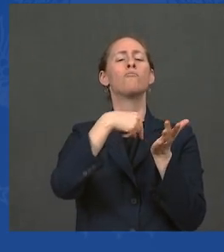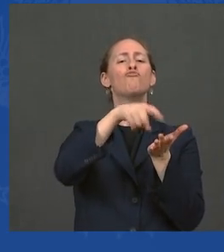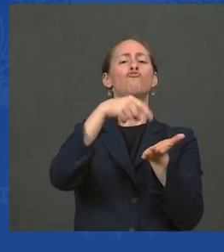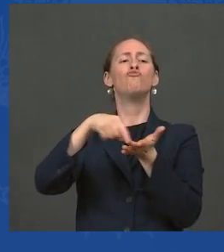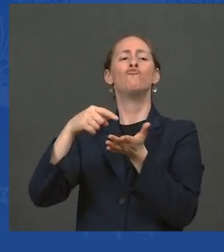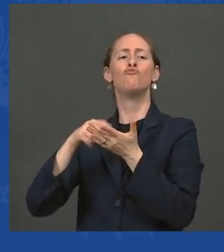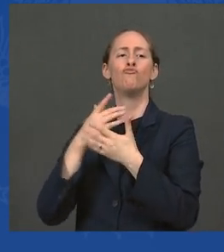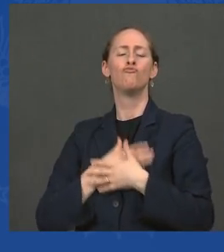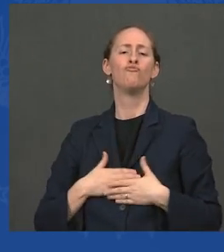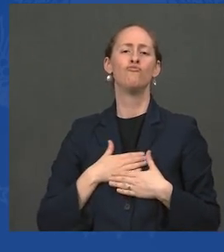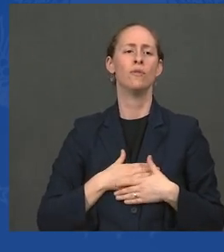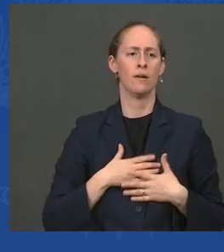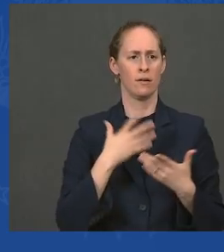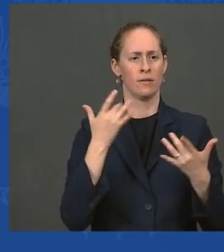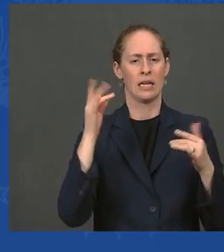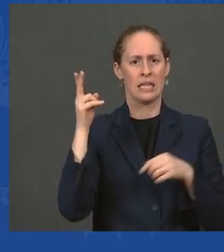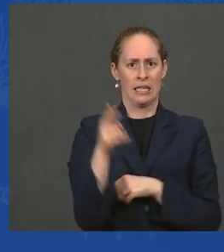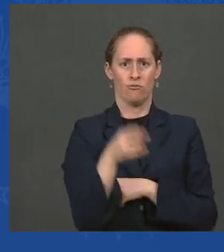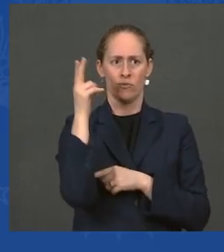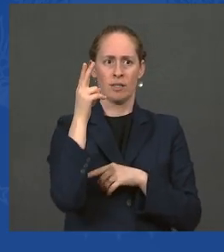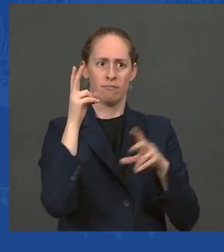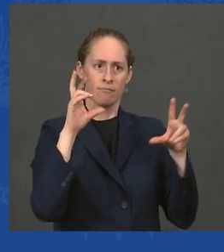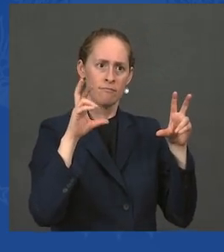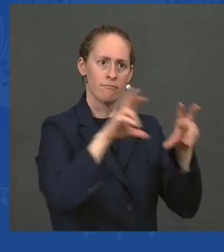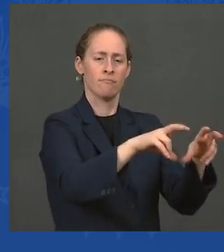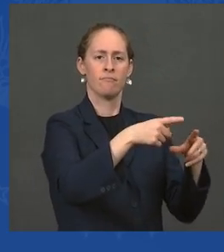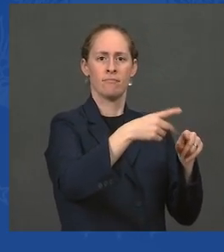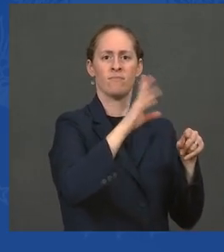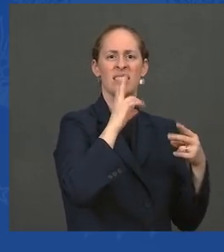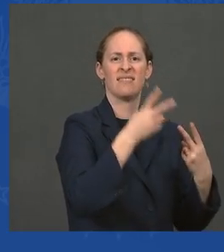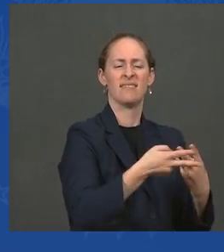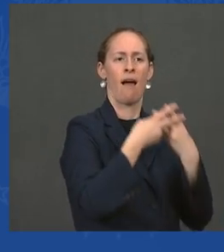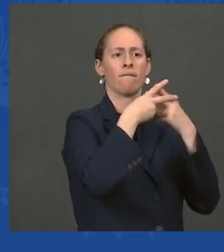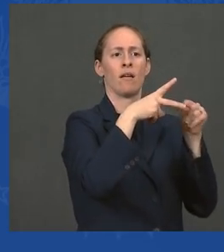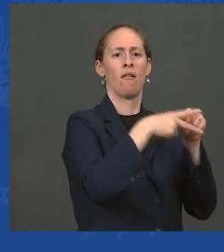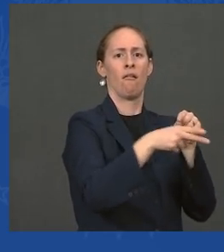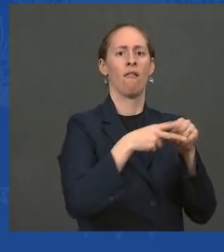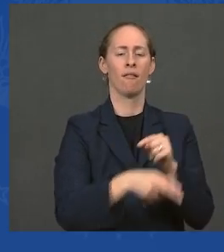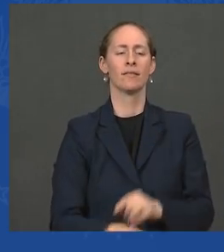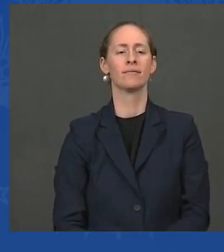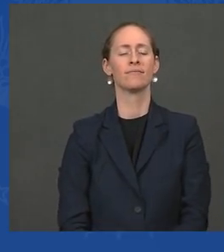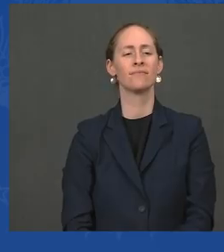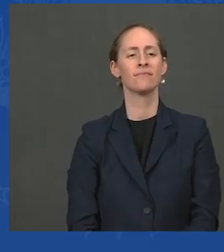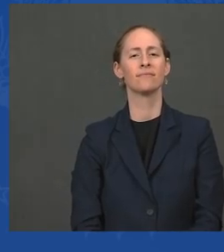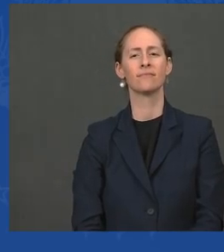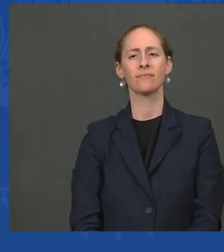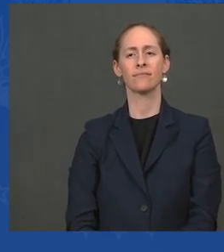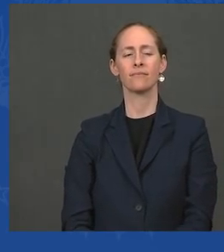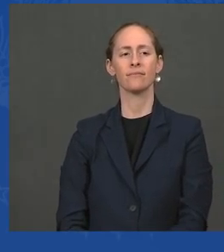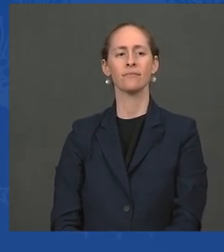cut for parents. Everybody talks about -- and, by the way, I have a -- I -- I'm going to say something self-serving --